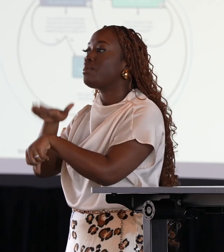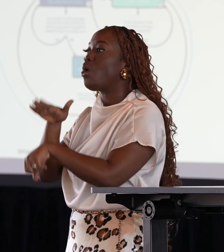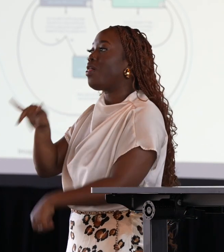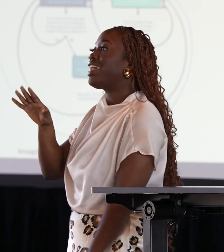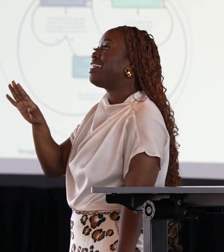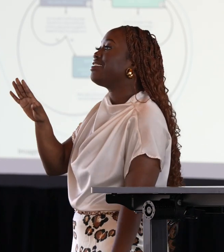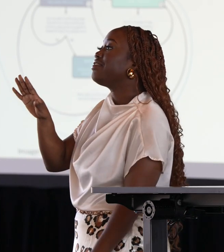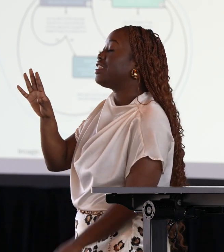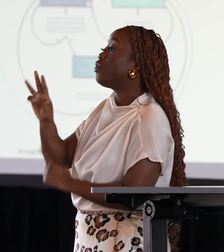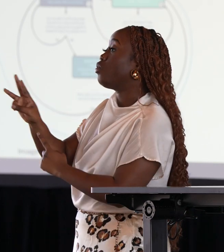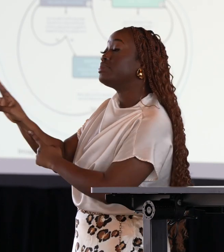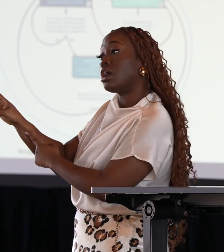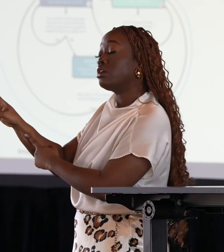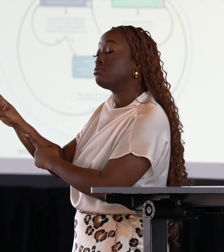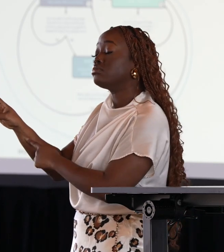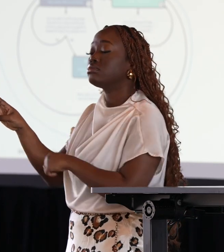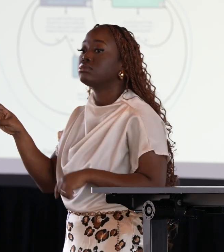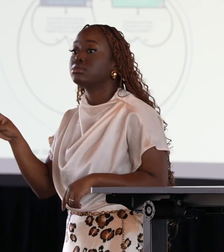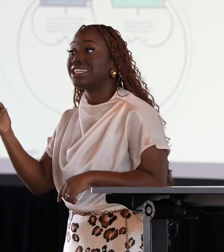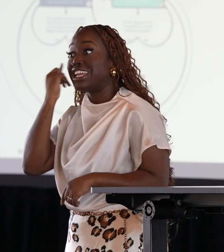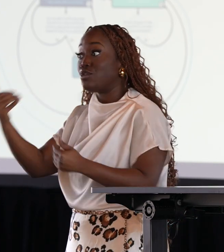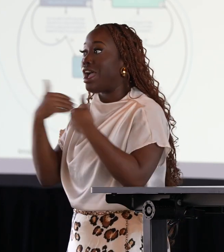Physical Therapy's website. If you have a computer, you can